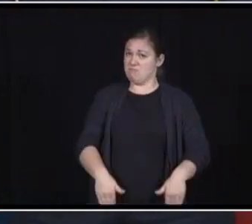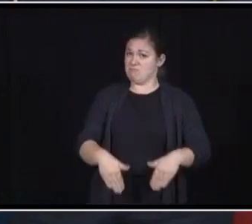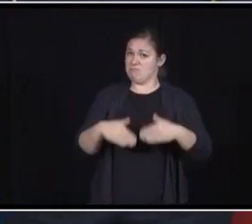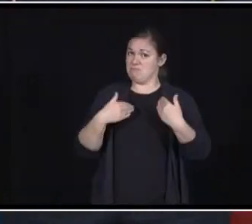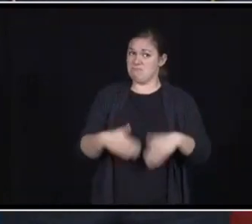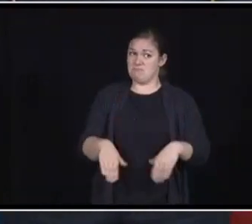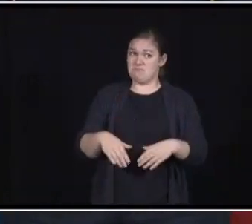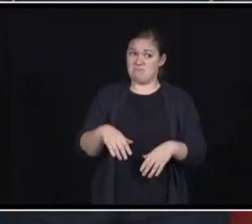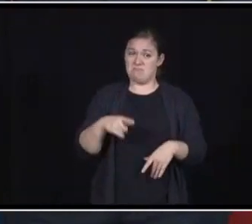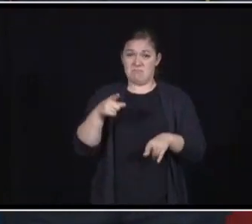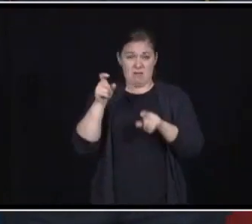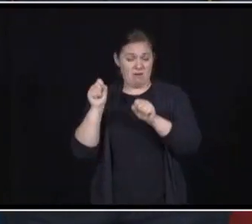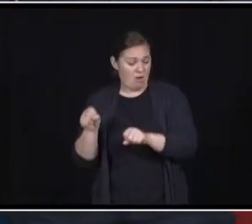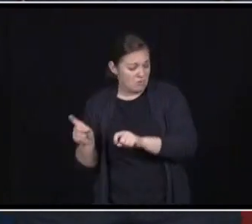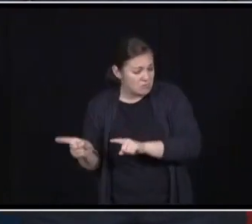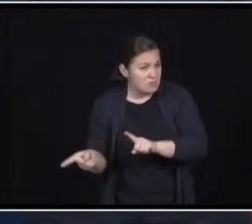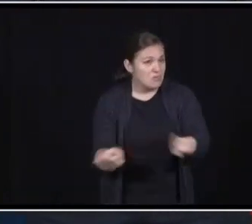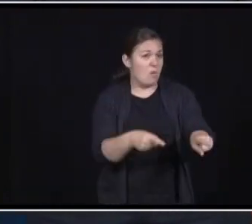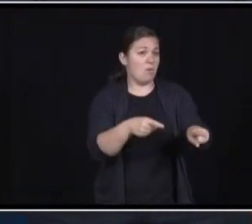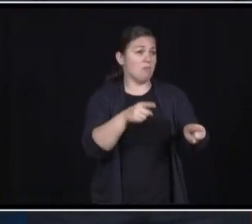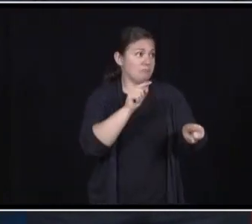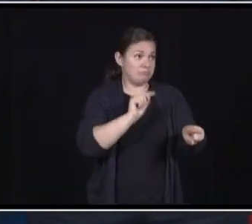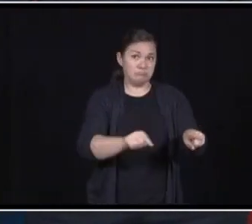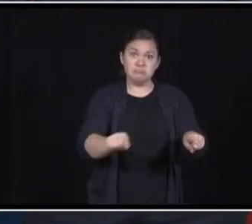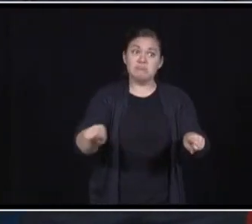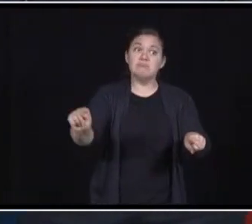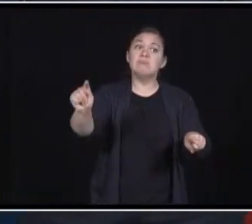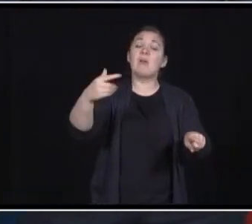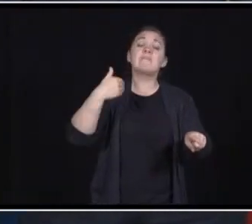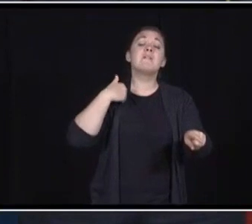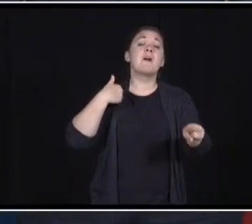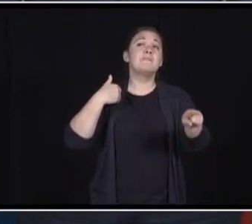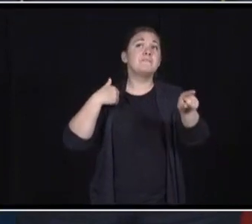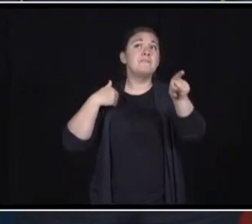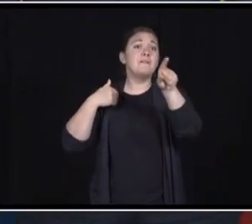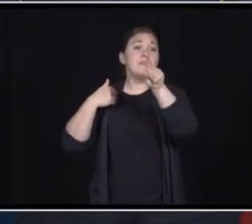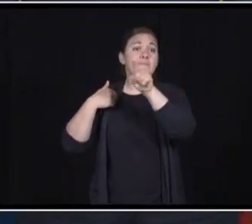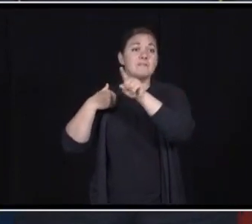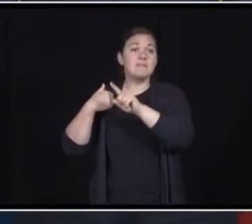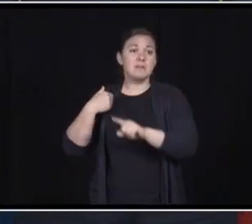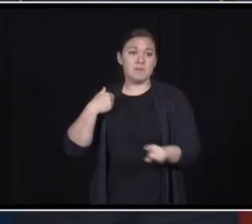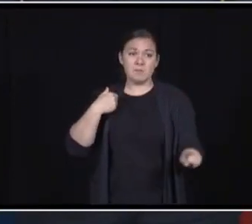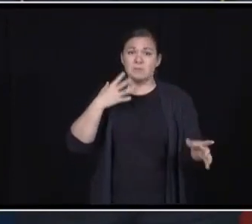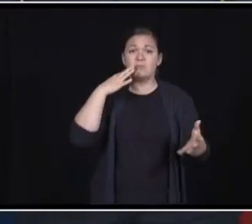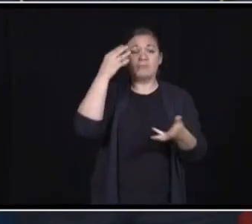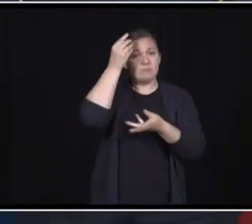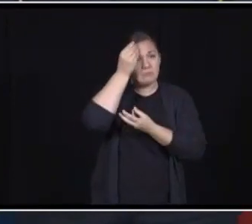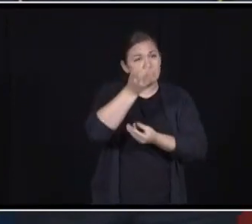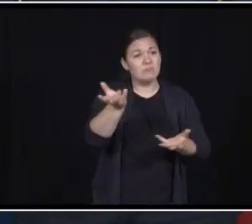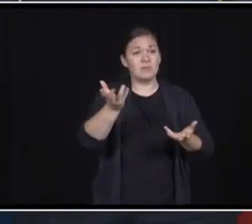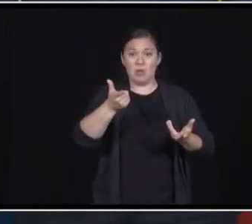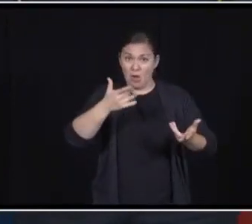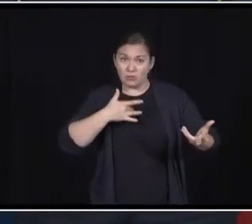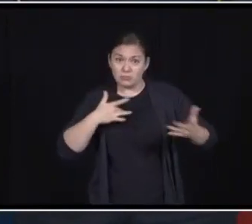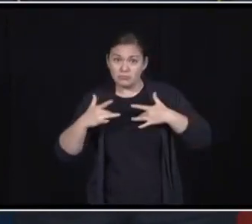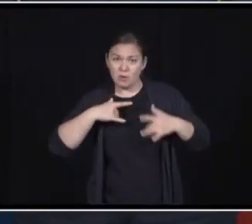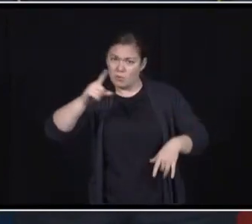I want to thank the pharmacies. And again, you can go get tested. If you are out there and you are concerned,